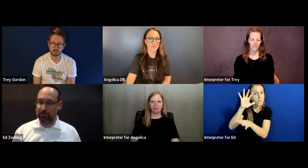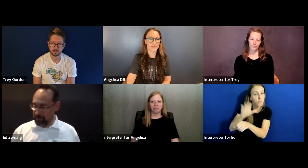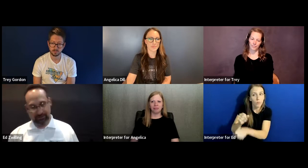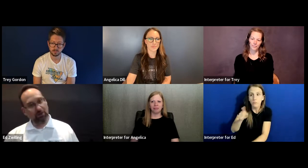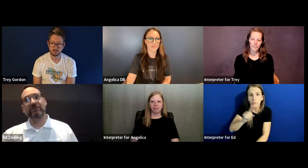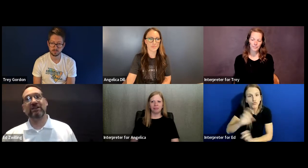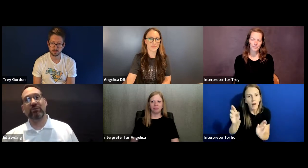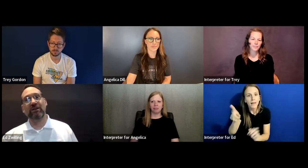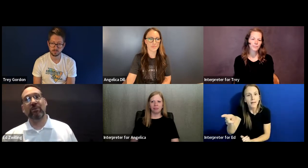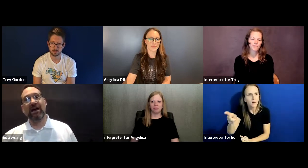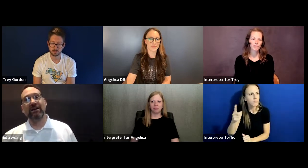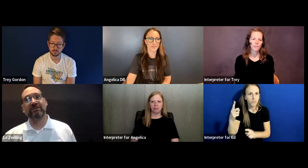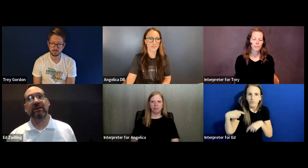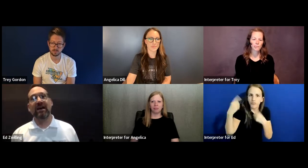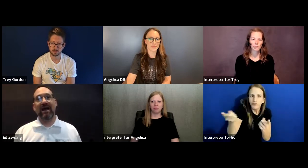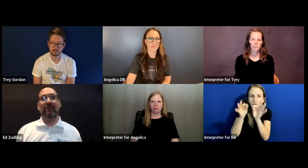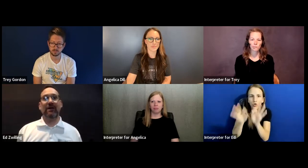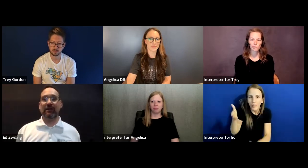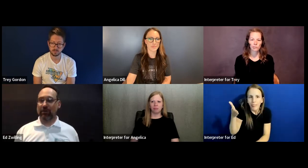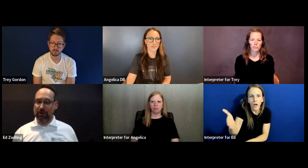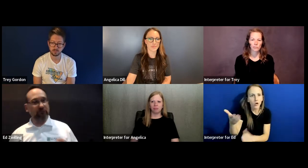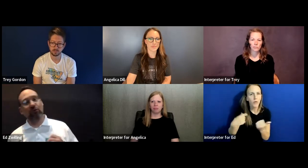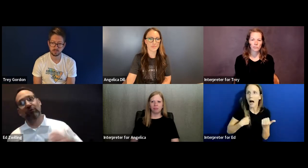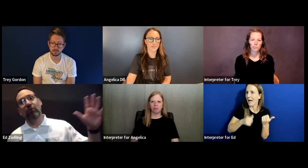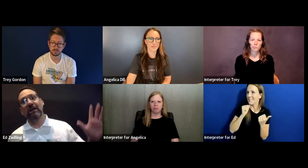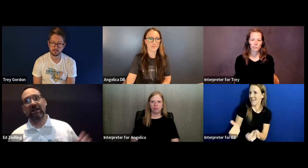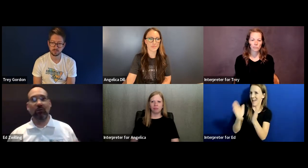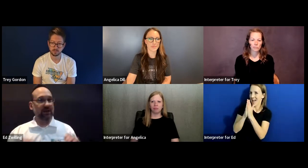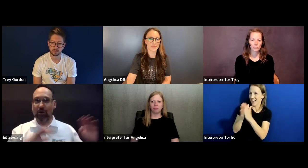because it always has been in the past and then they're in for a rude awakening when they go